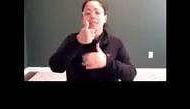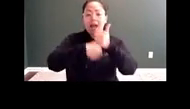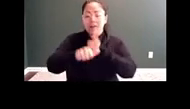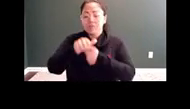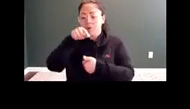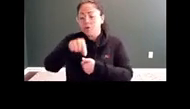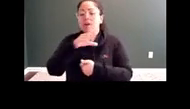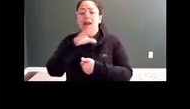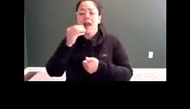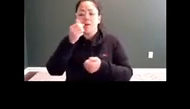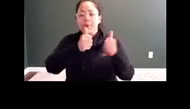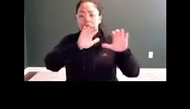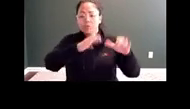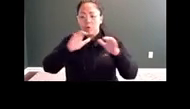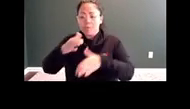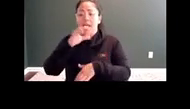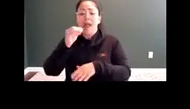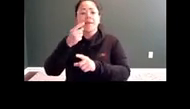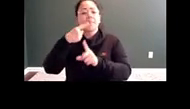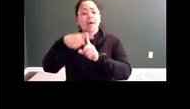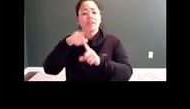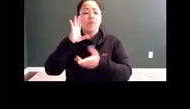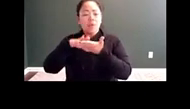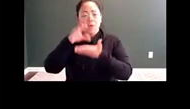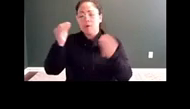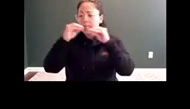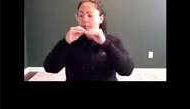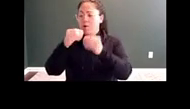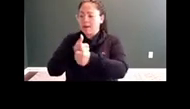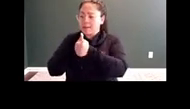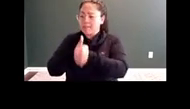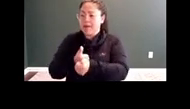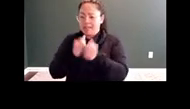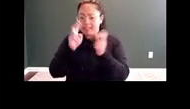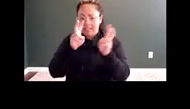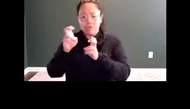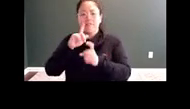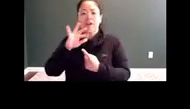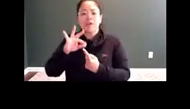and then we're going to learn some basic compliance issues that are kind of unique to national origin discrimination.